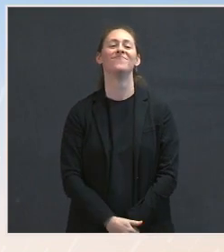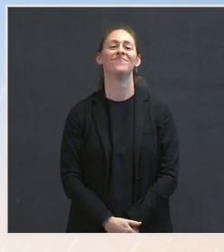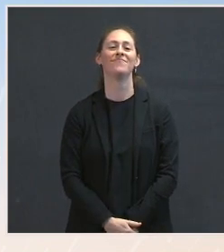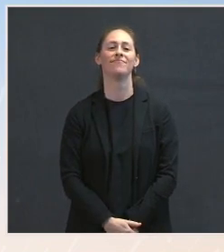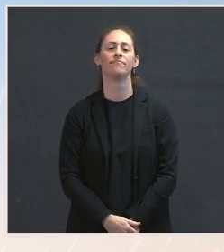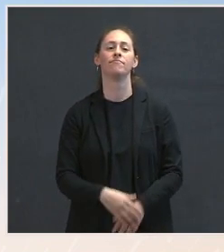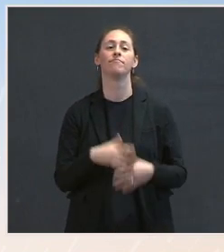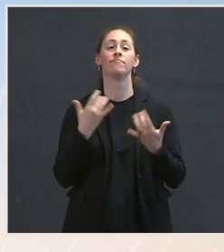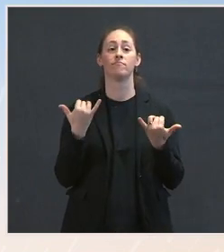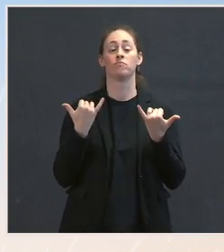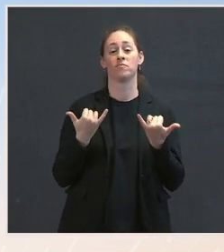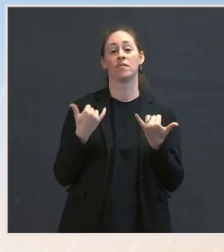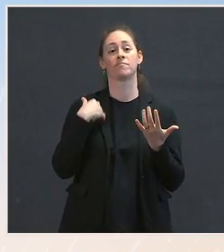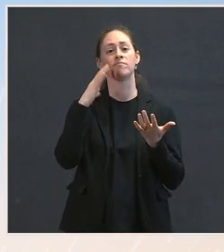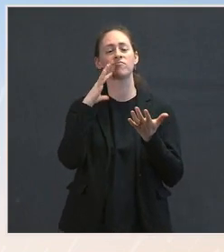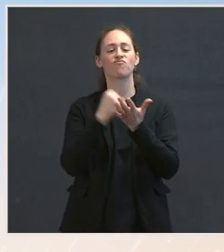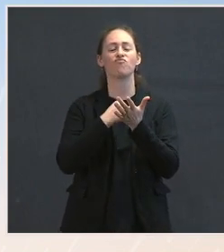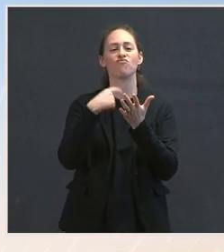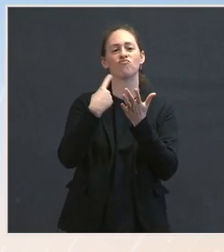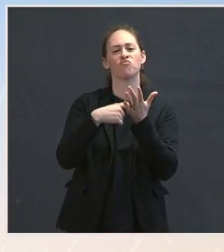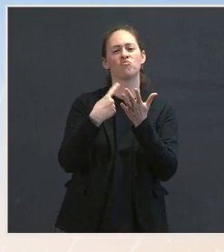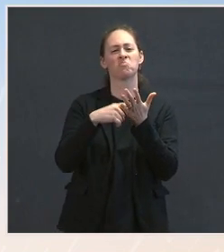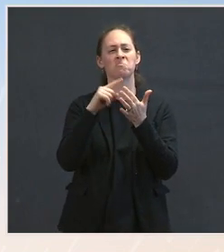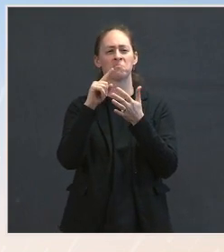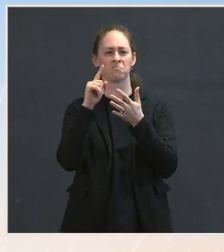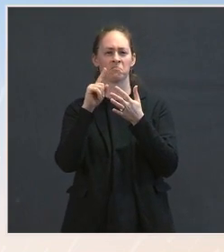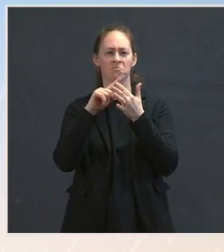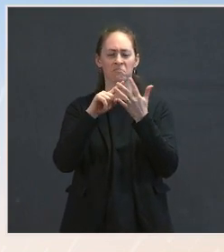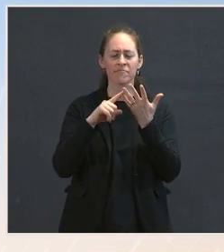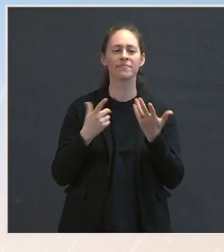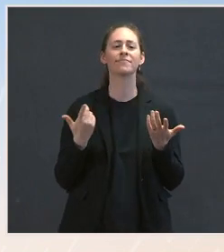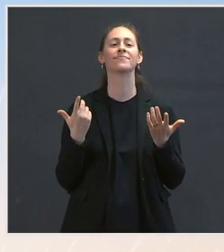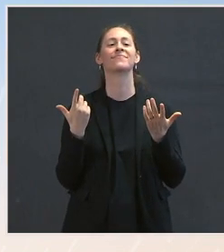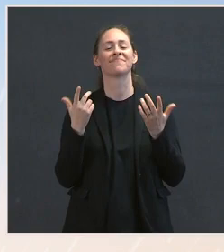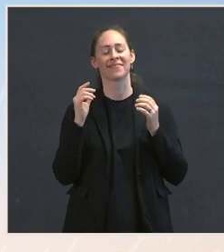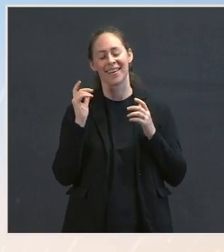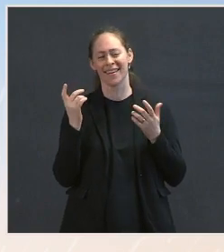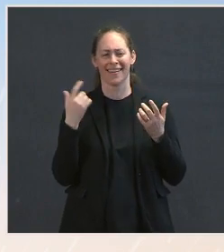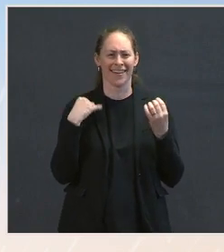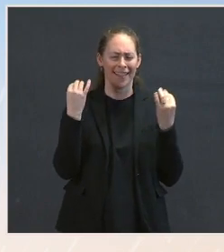Okay. Learned my lesson on earrings. All right. Today, the President will deliver remarks